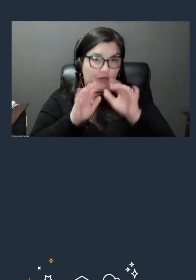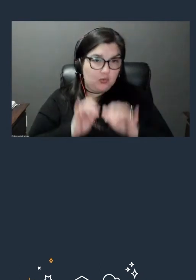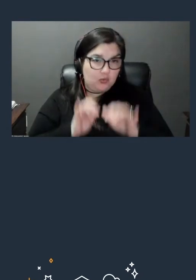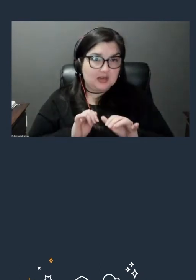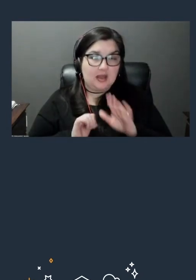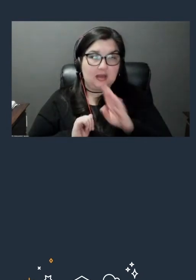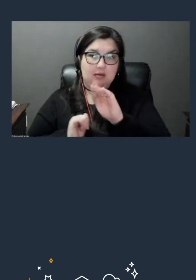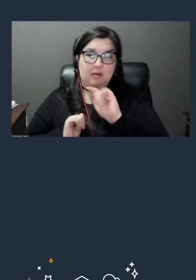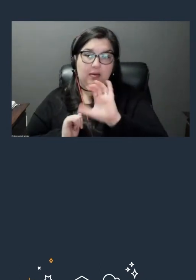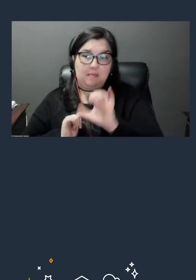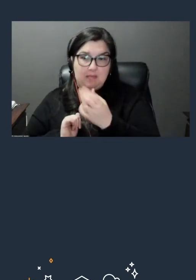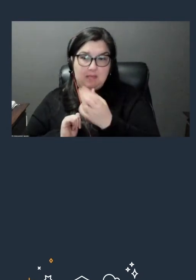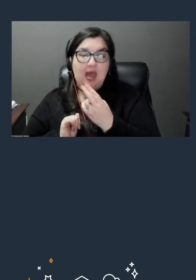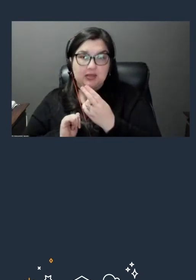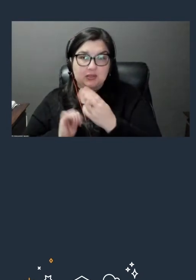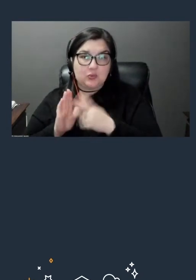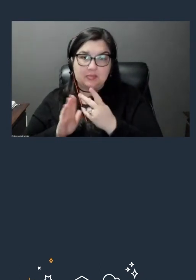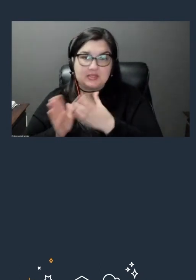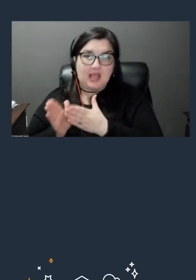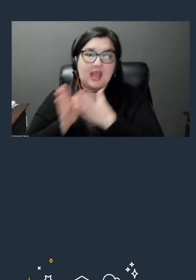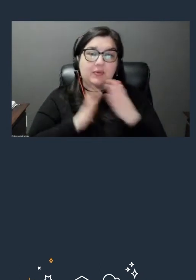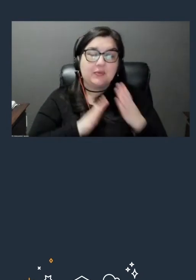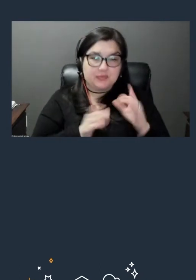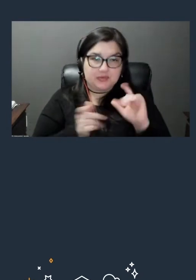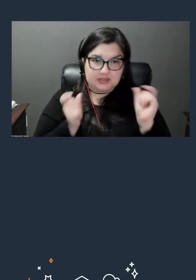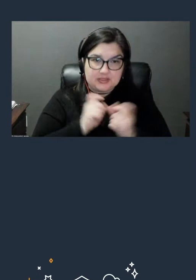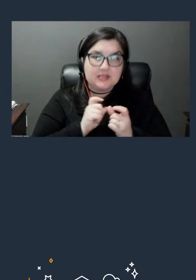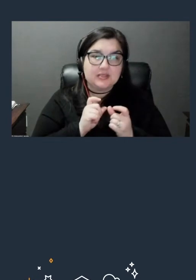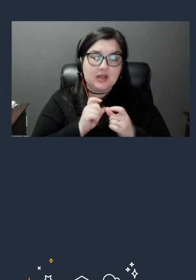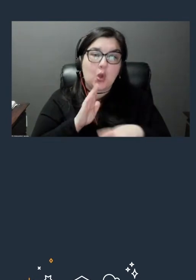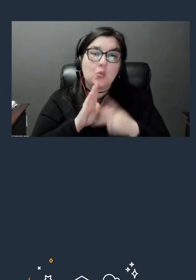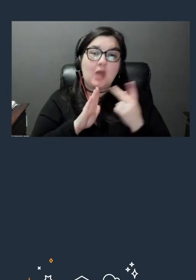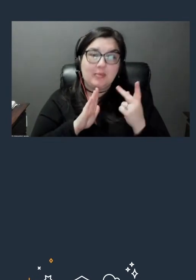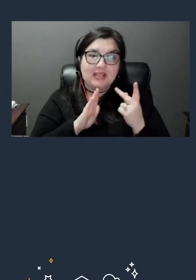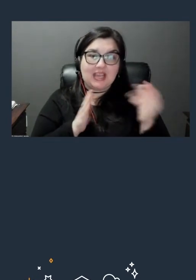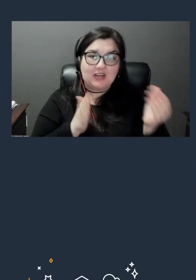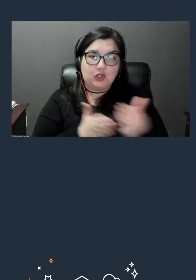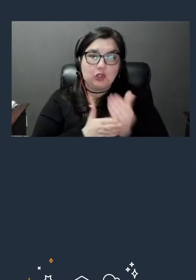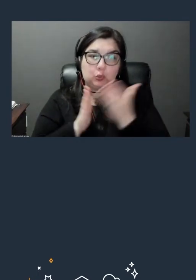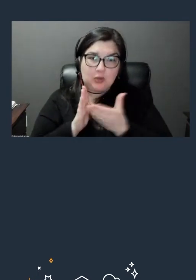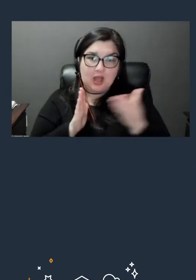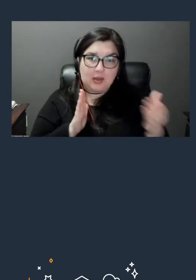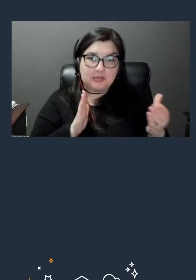Now it's gonna be overwritten for replicating new objects. Let's acknowledge that and create rule.